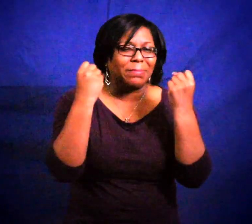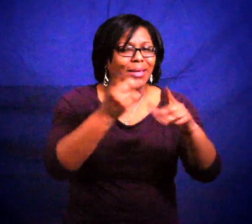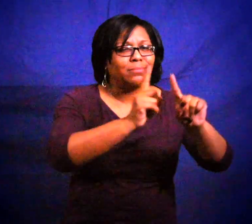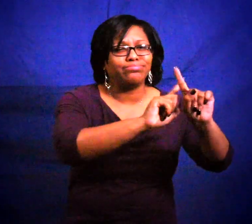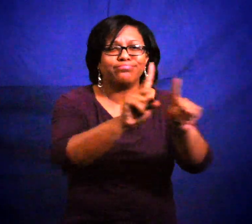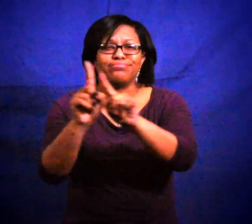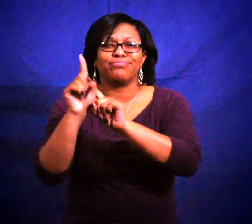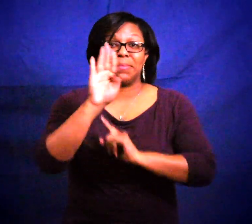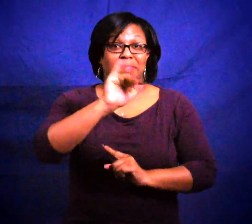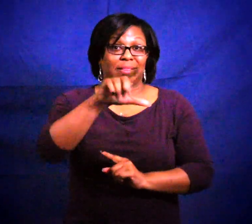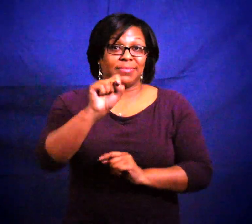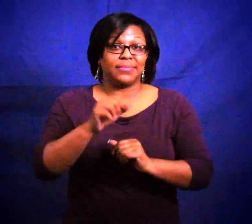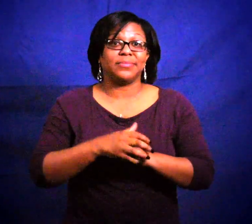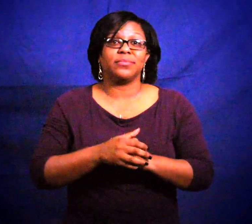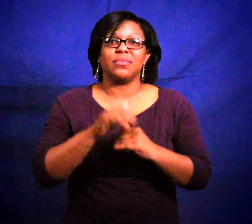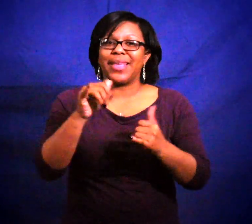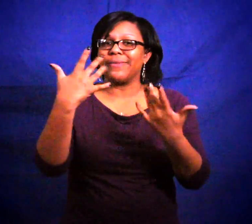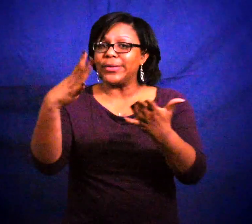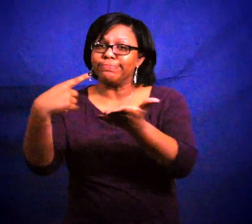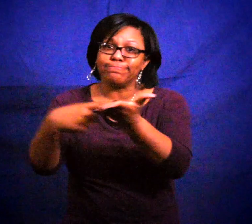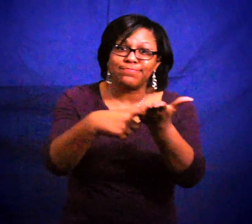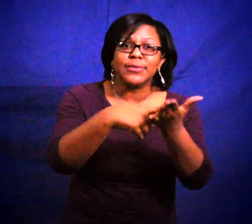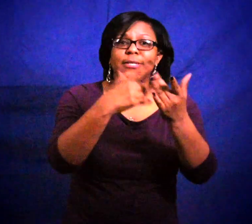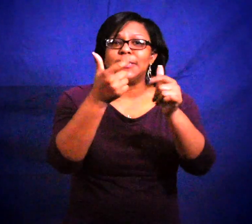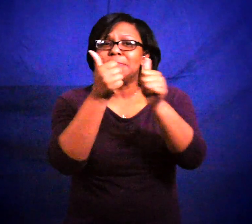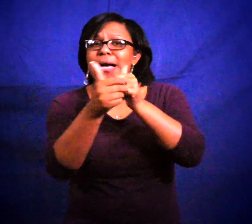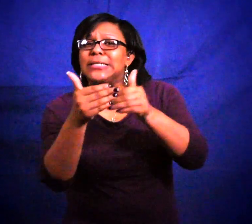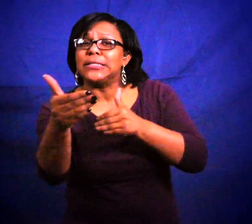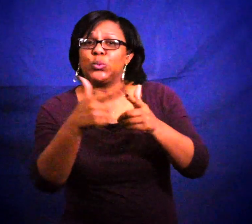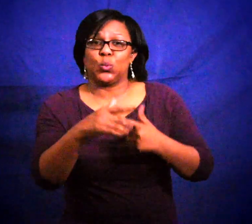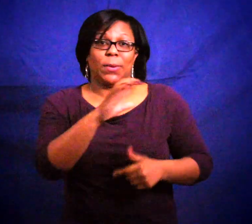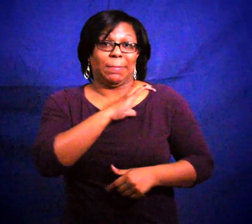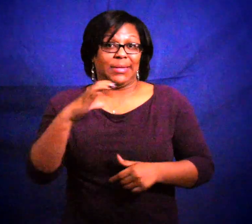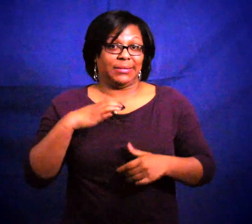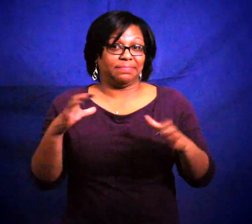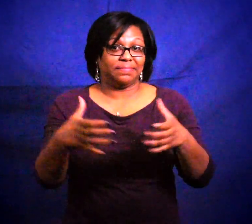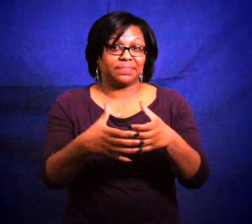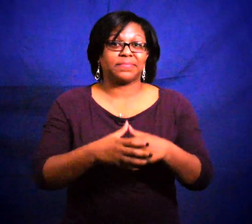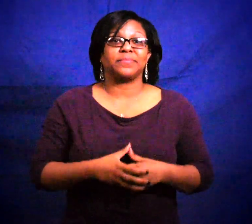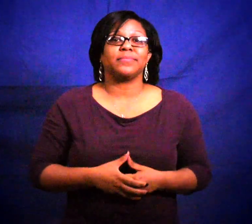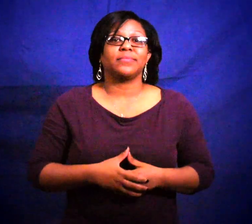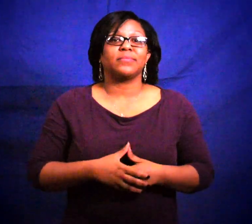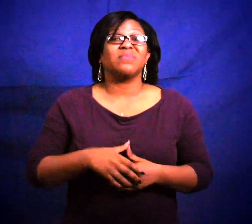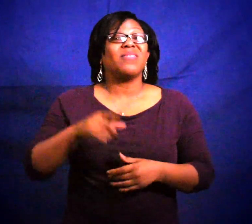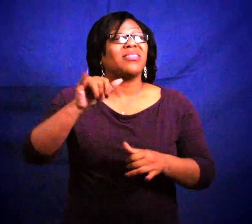many different bills that were heard and passed out of a committee.